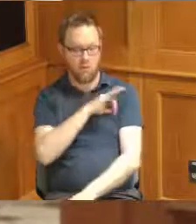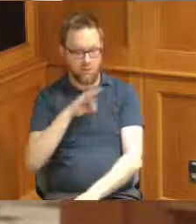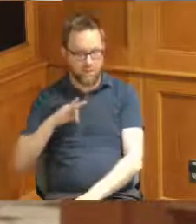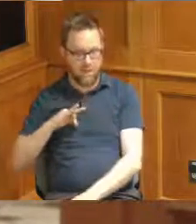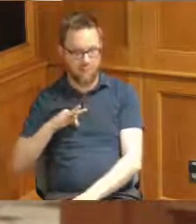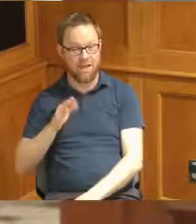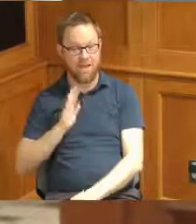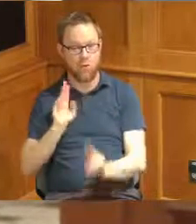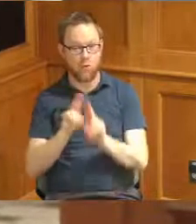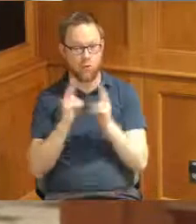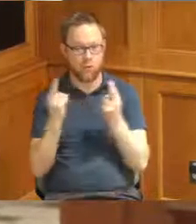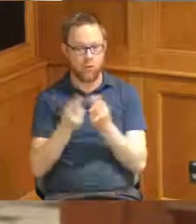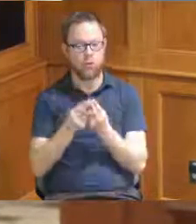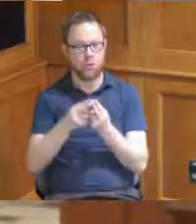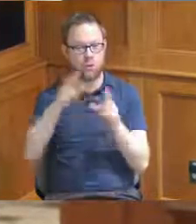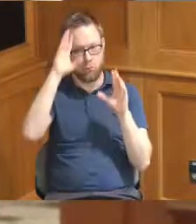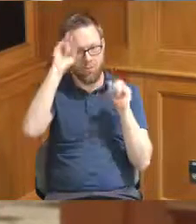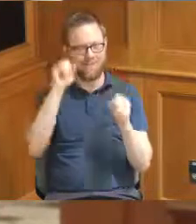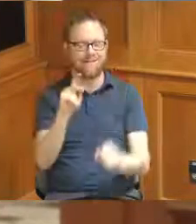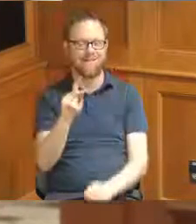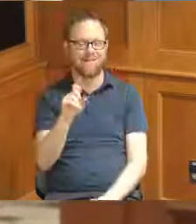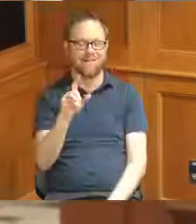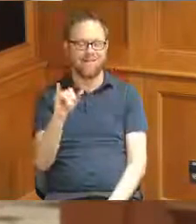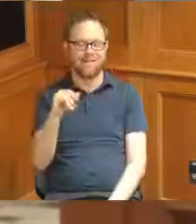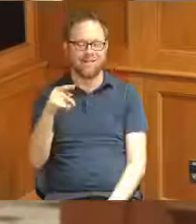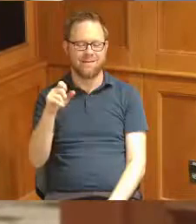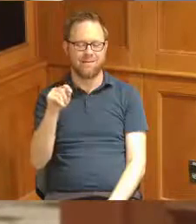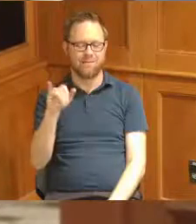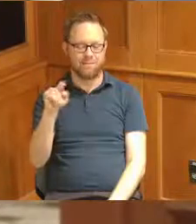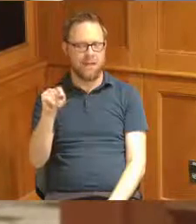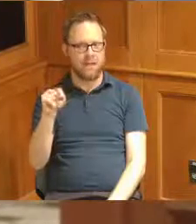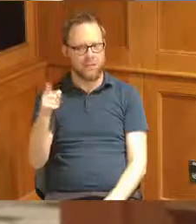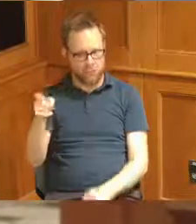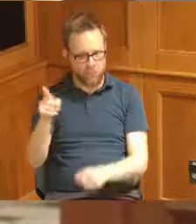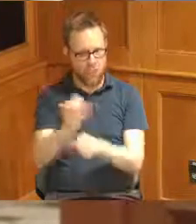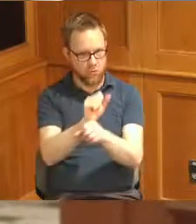President Kelly Pettit was on duty that day and provided leadership to help keep things rolling